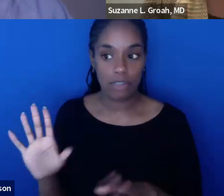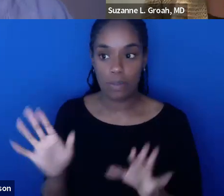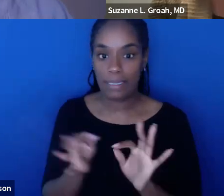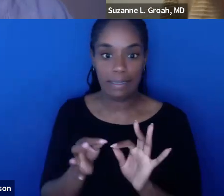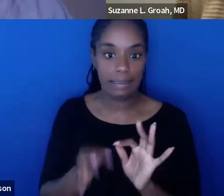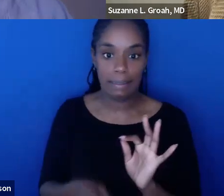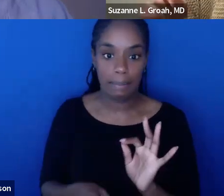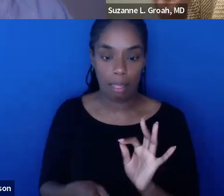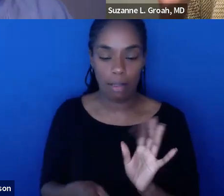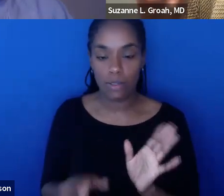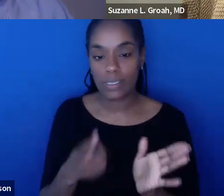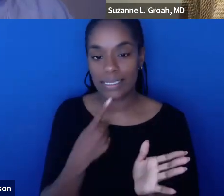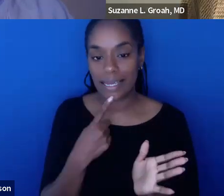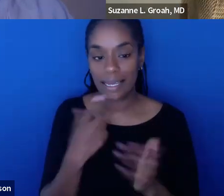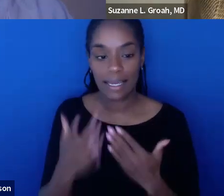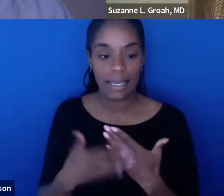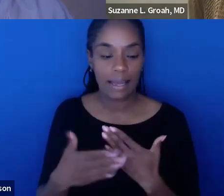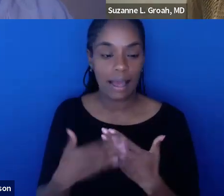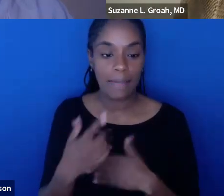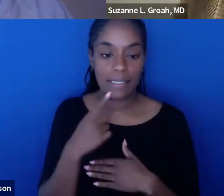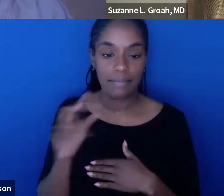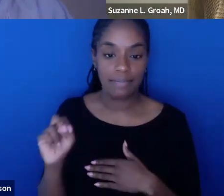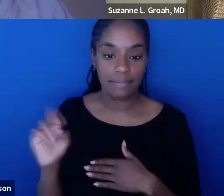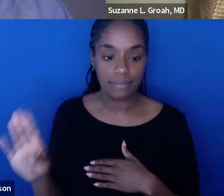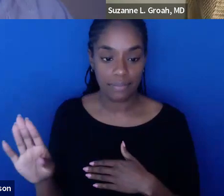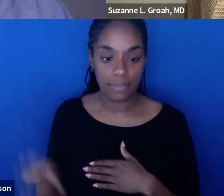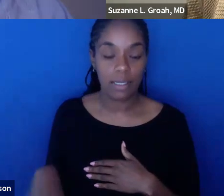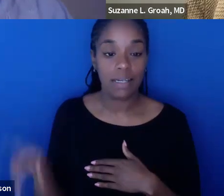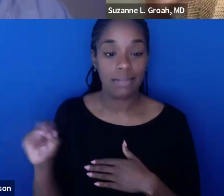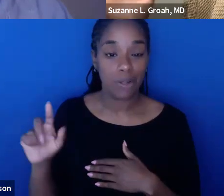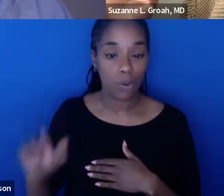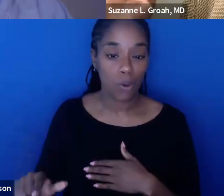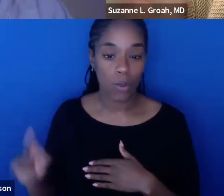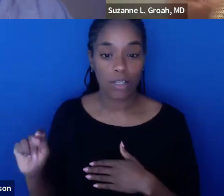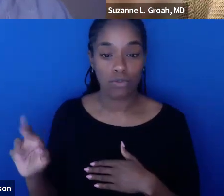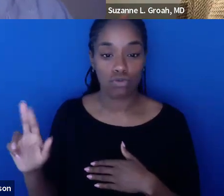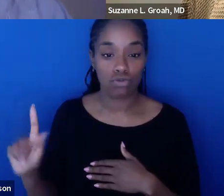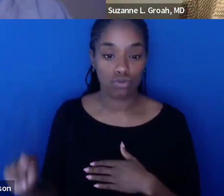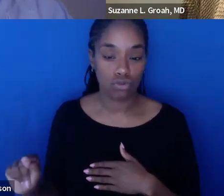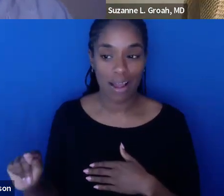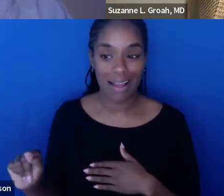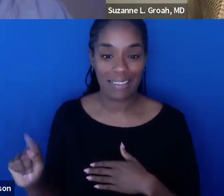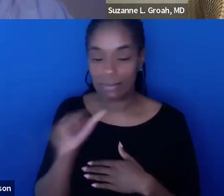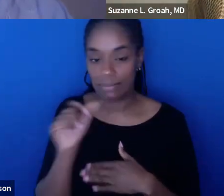the tongue, I'm going to say neurogenic bladder and neurogenic lower urinary tract dysfunction are synonymous for the purpose of our talking today.